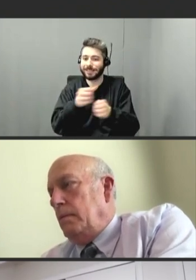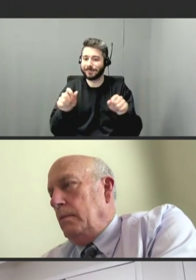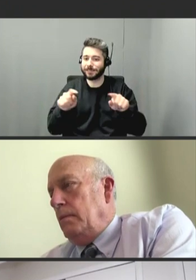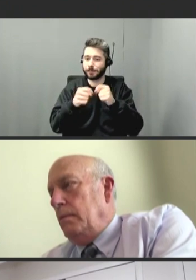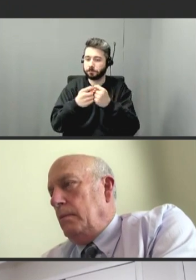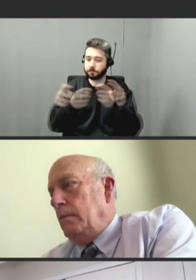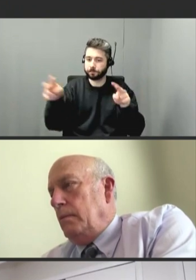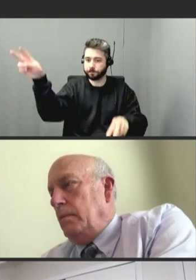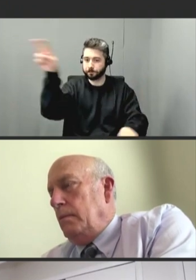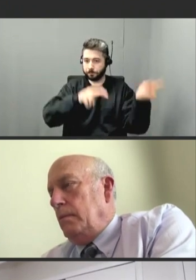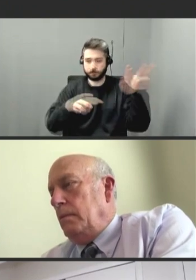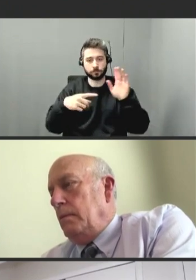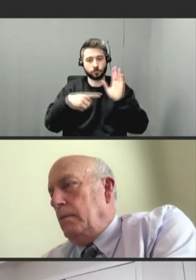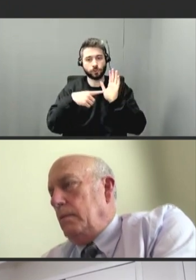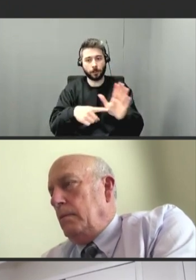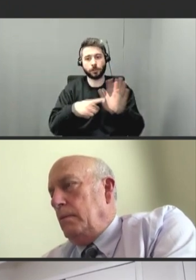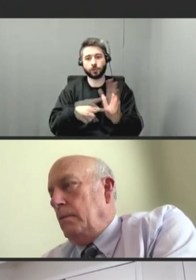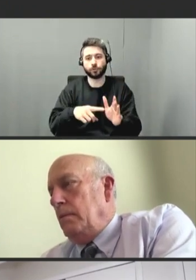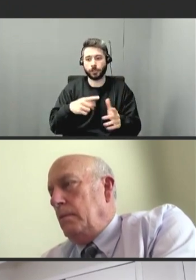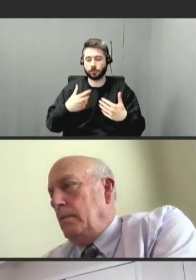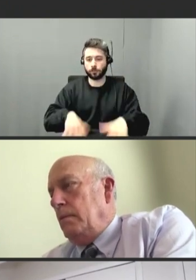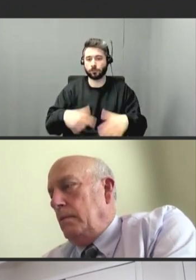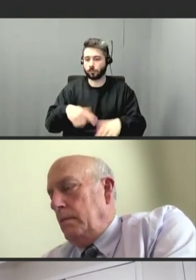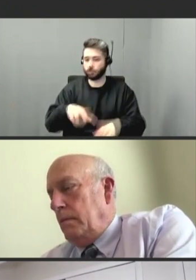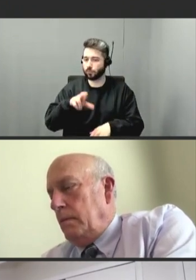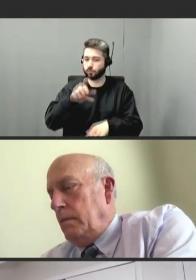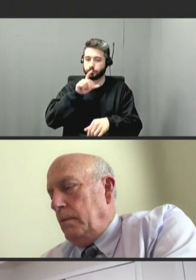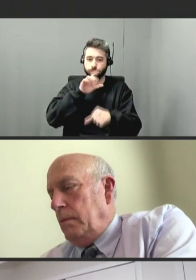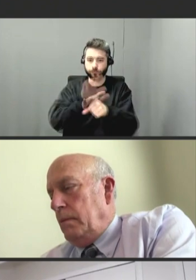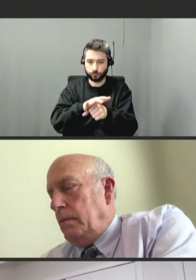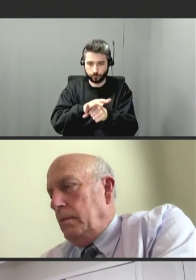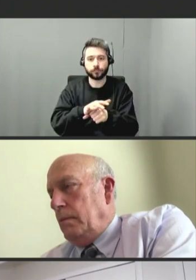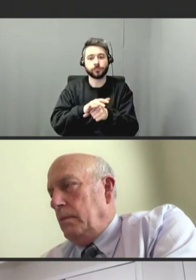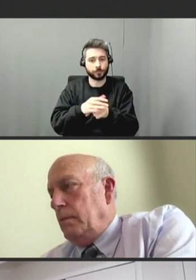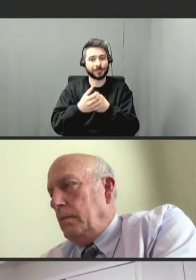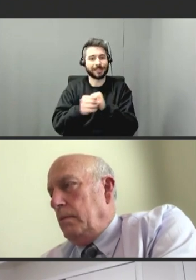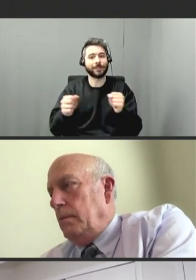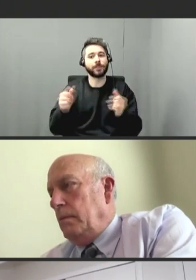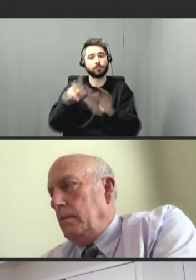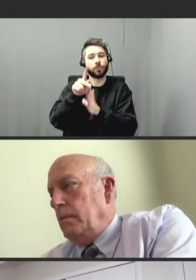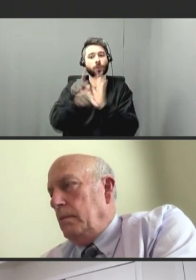has demonstrated a reassuring safety profile consistent with other national vaccine safety